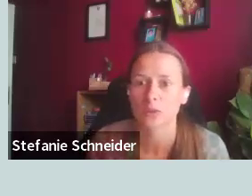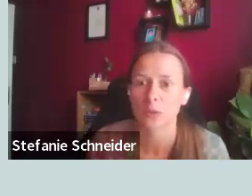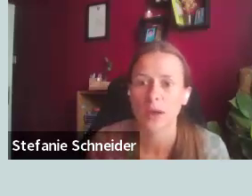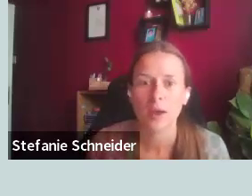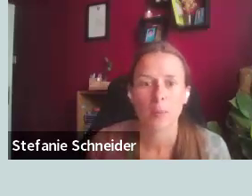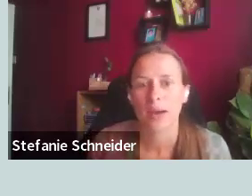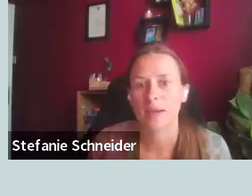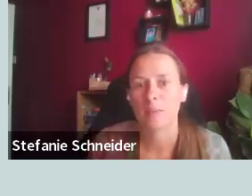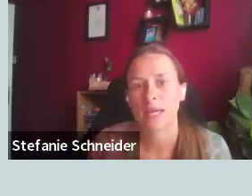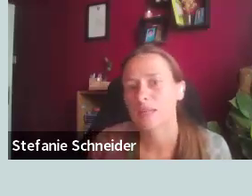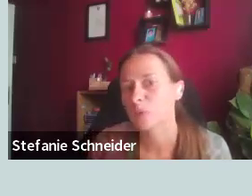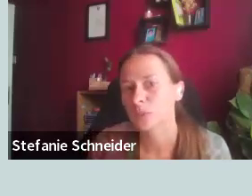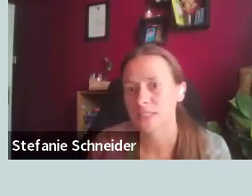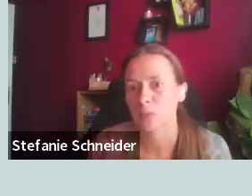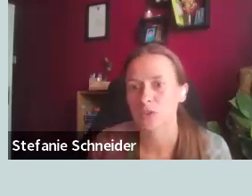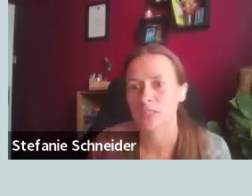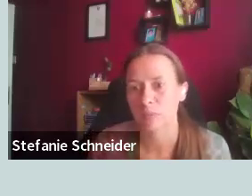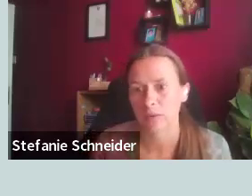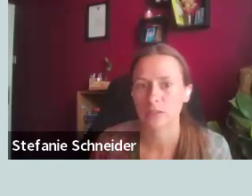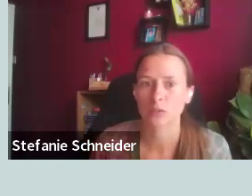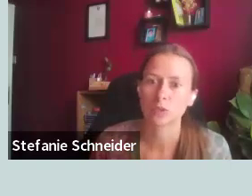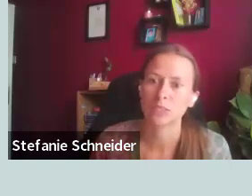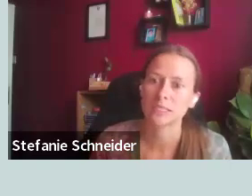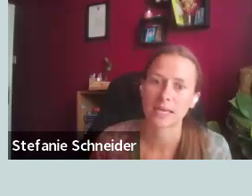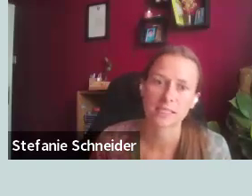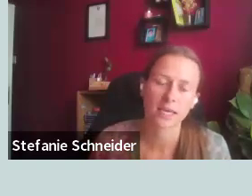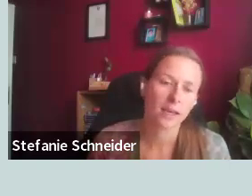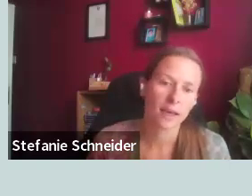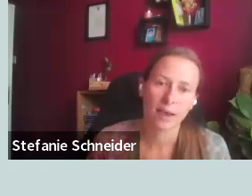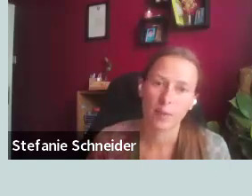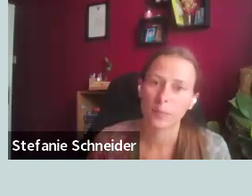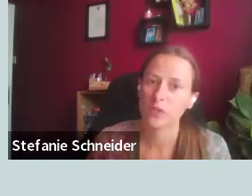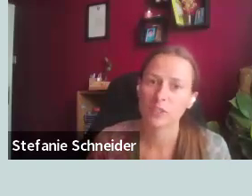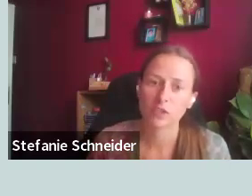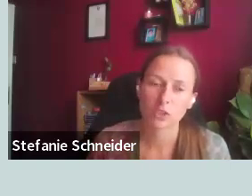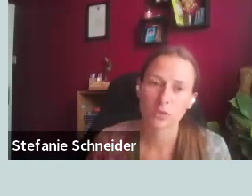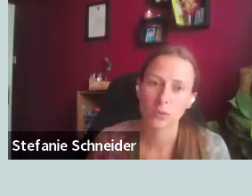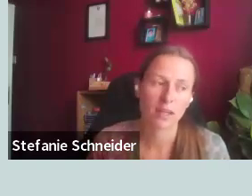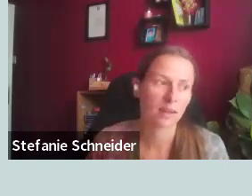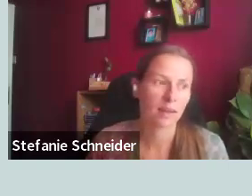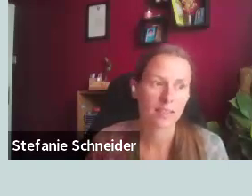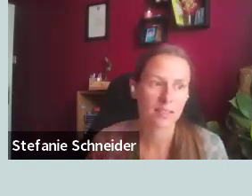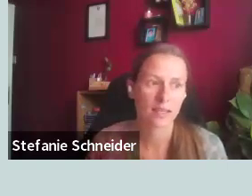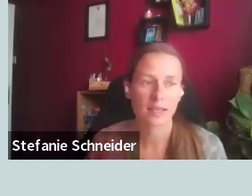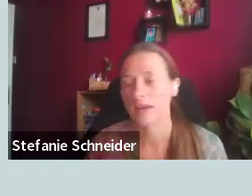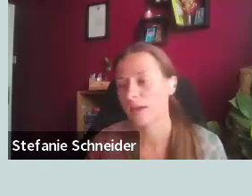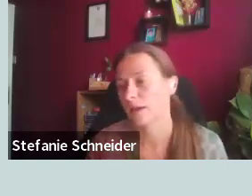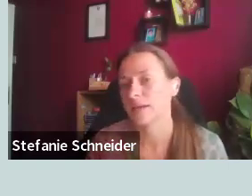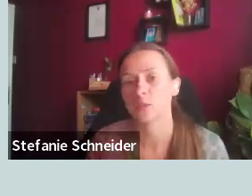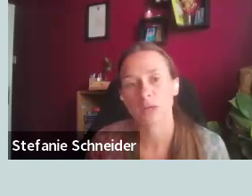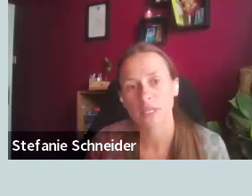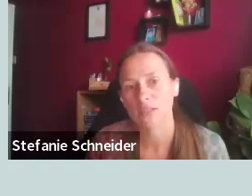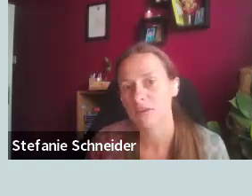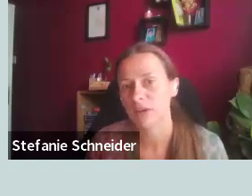but also by making the process more transparent, which means that researchers with less experience